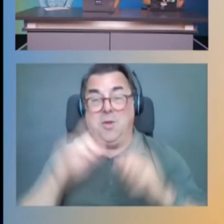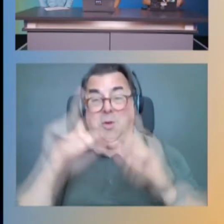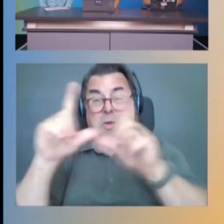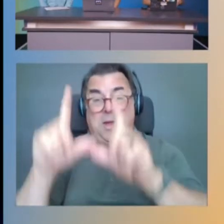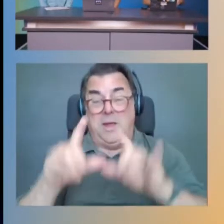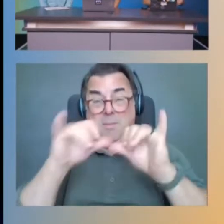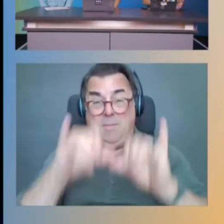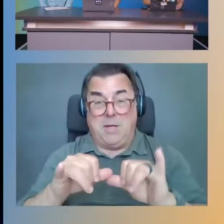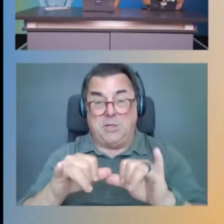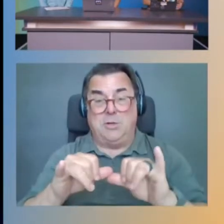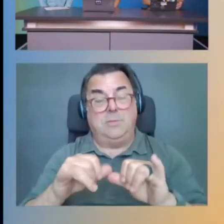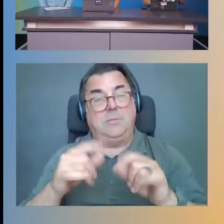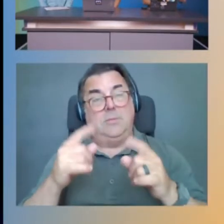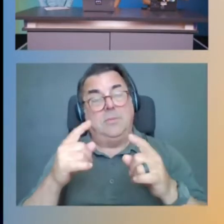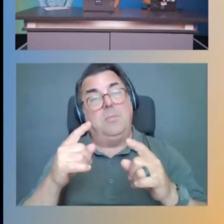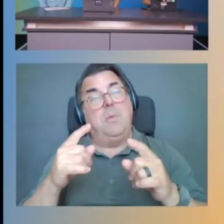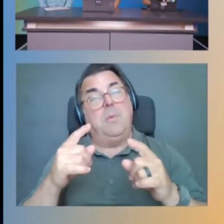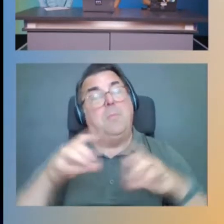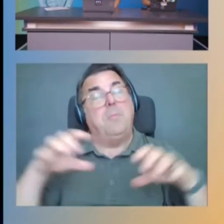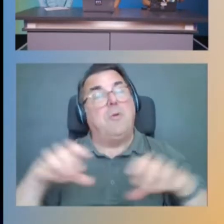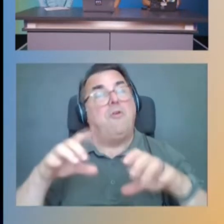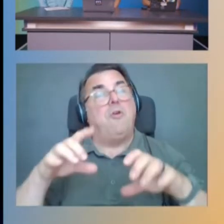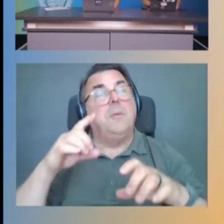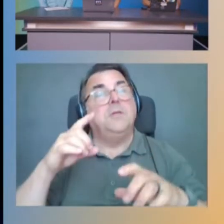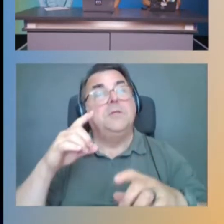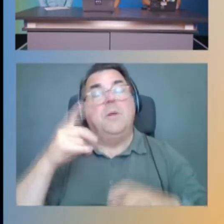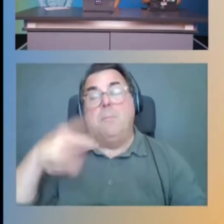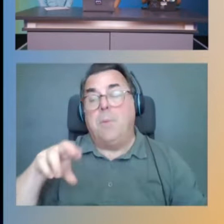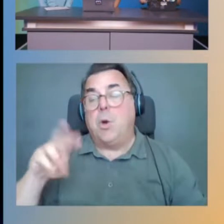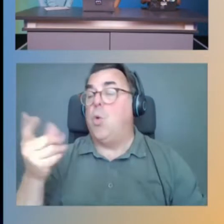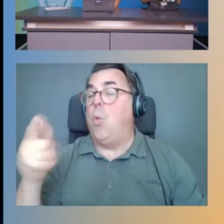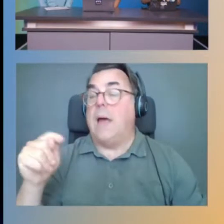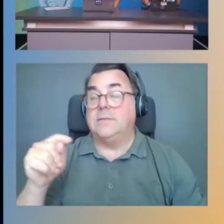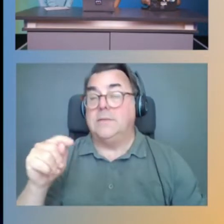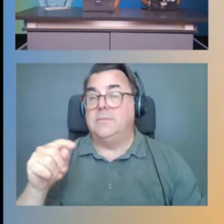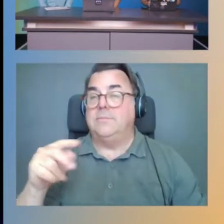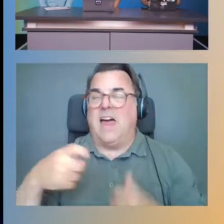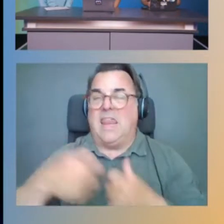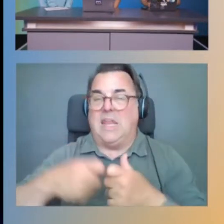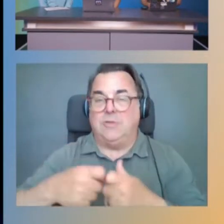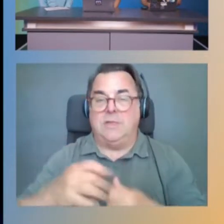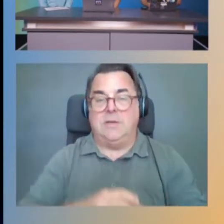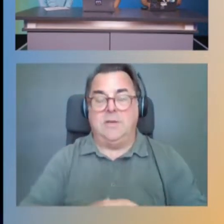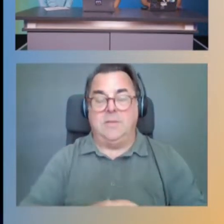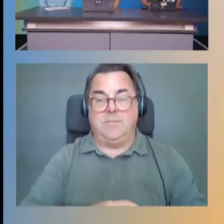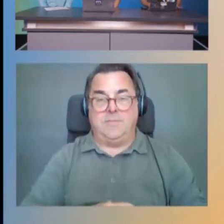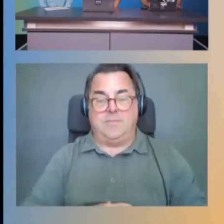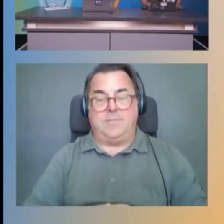or performance per watt. So the higher, the better in this case, and we're comparing two platforms, the GPU,